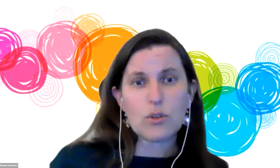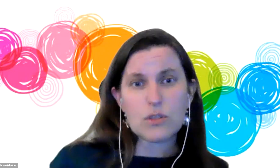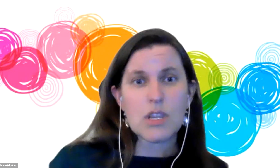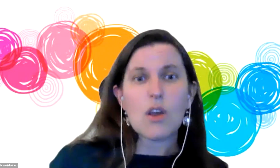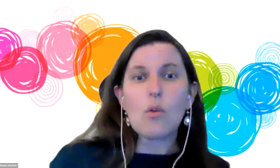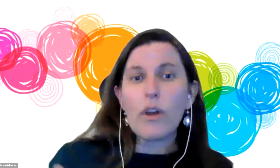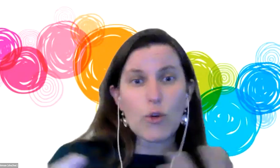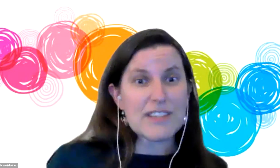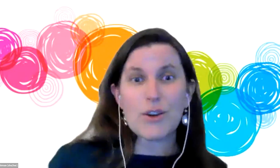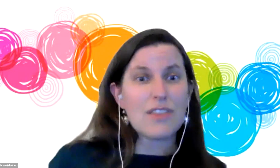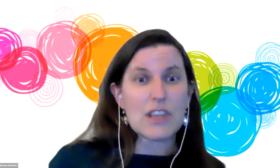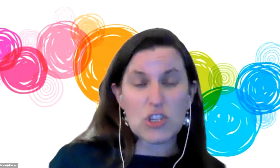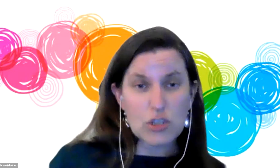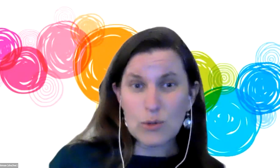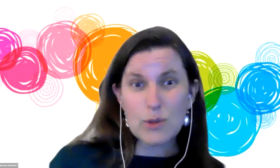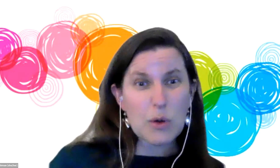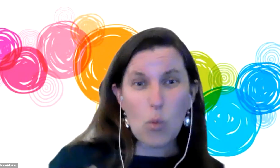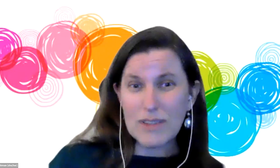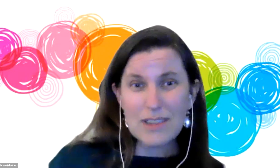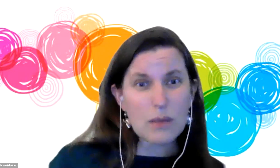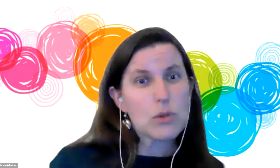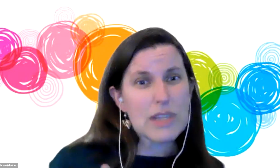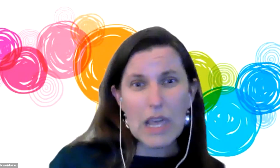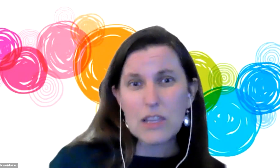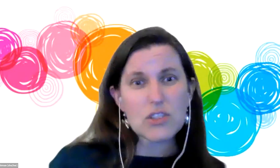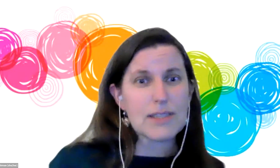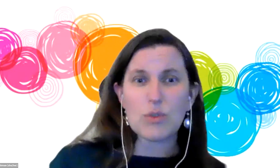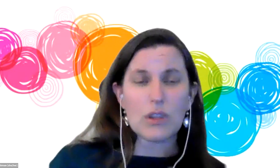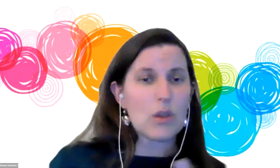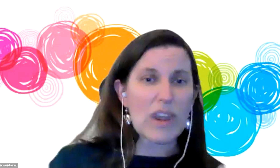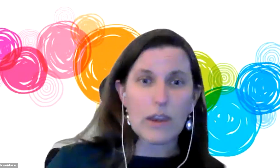state level to get better crisis standards of care in